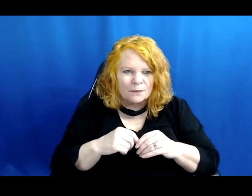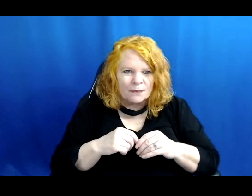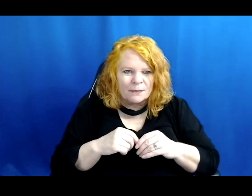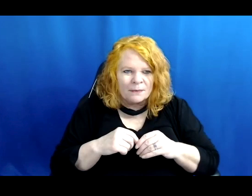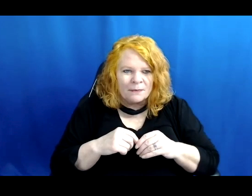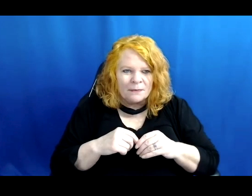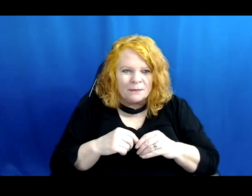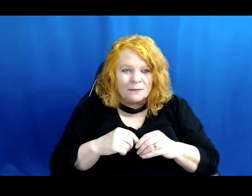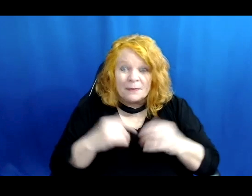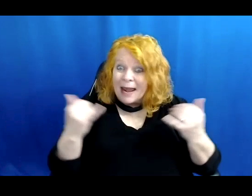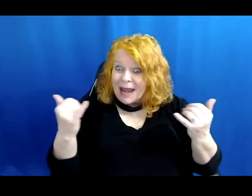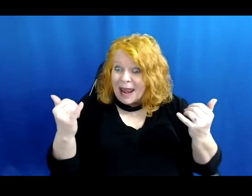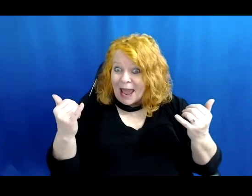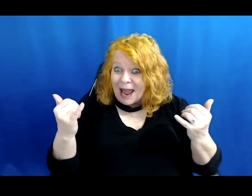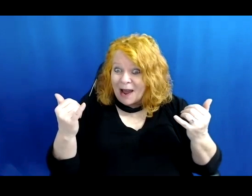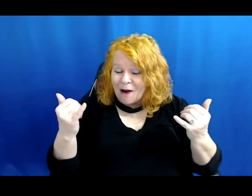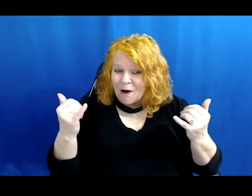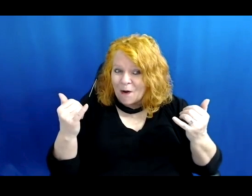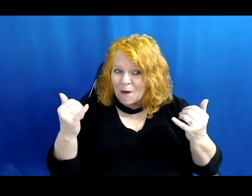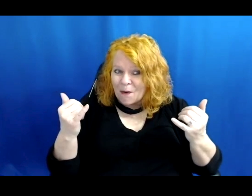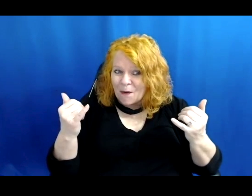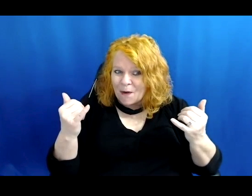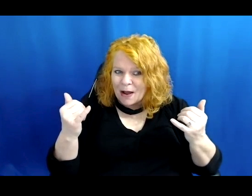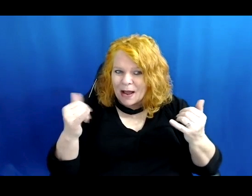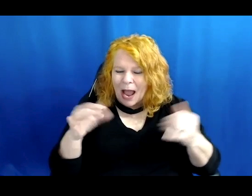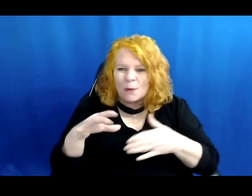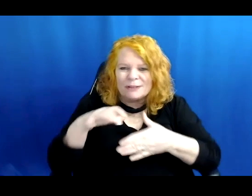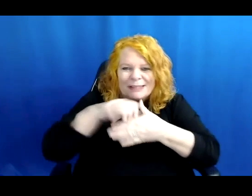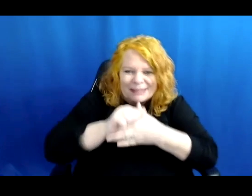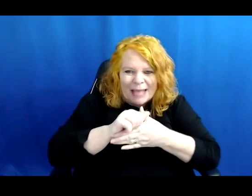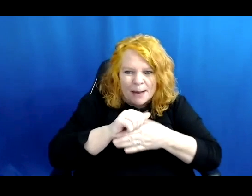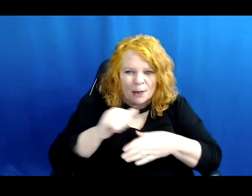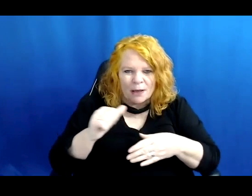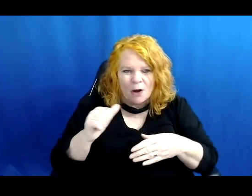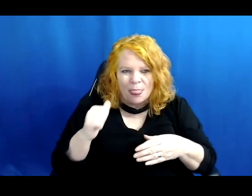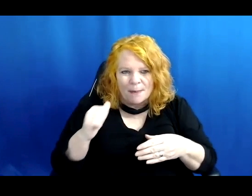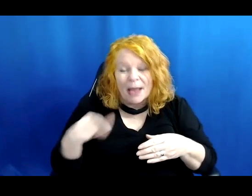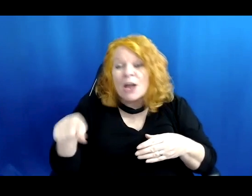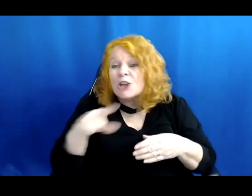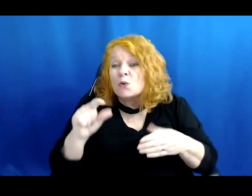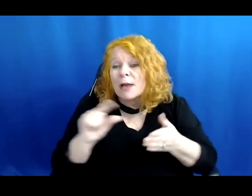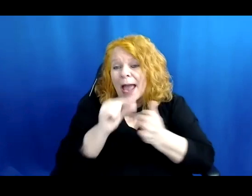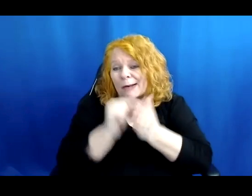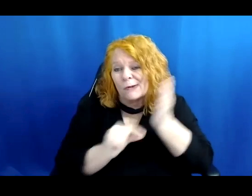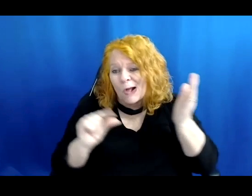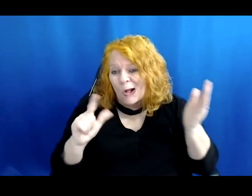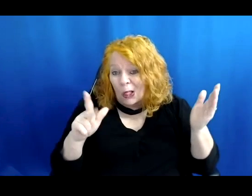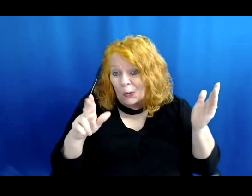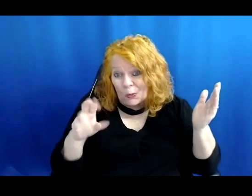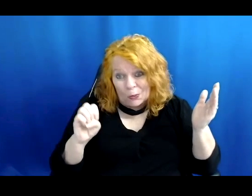Then I am just going to staple it on to the back. You can glue yours. I am doing mine quickly.